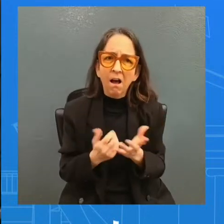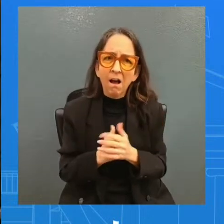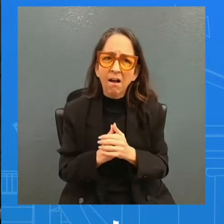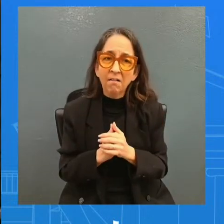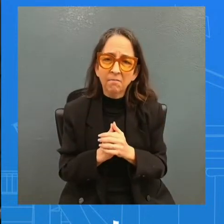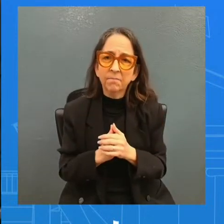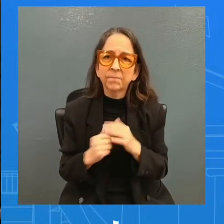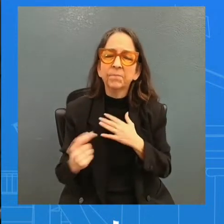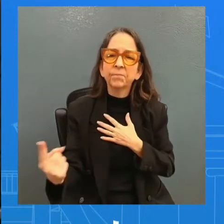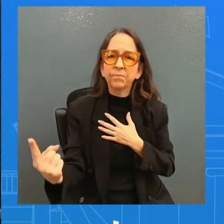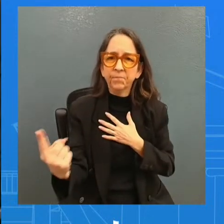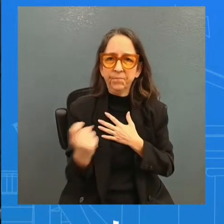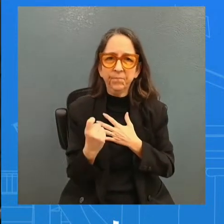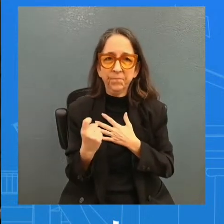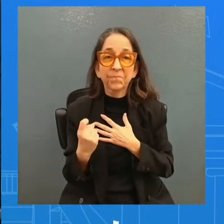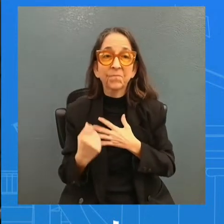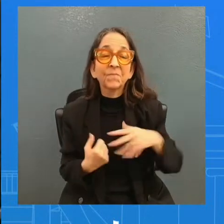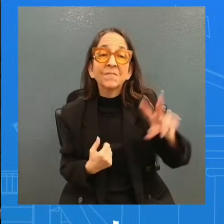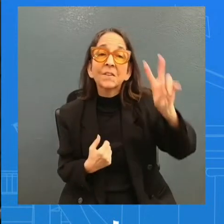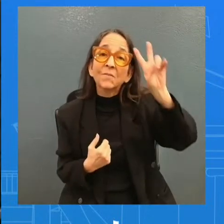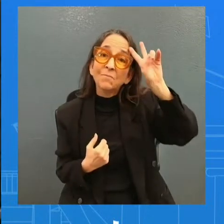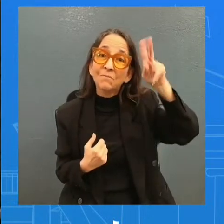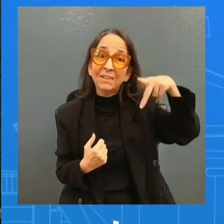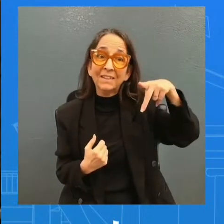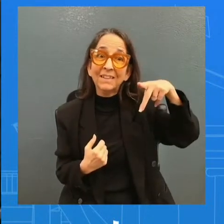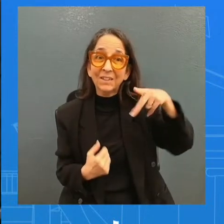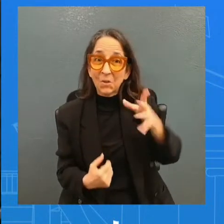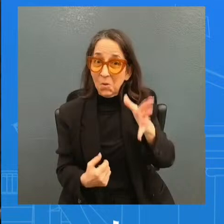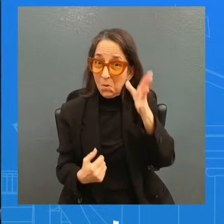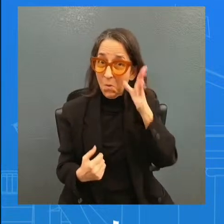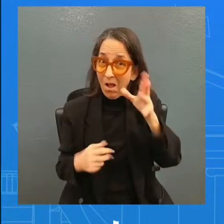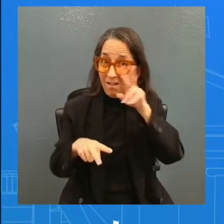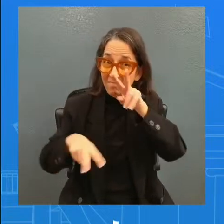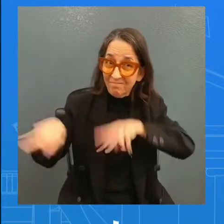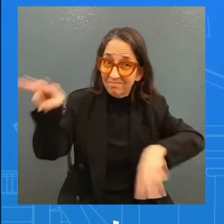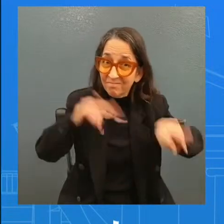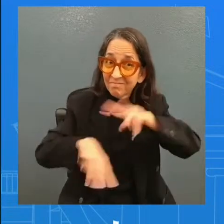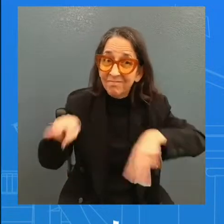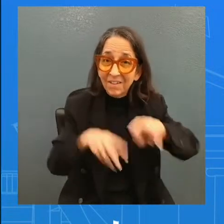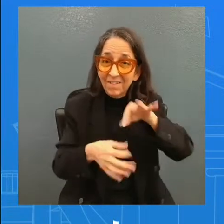the certification of the election results on Monday? Ms. Jean-Pierre: I believe that is her plans.